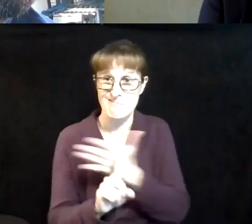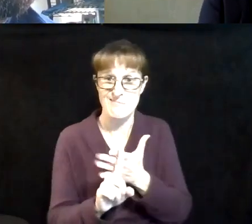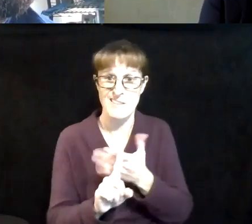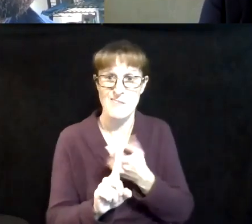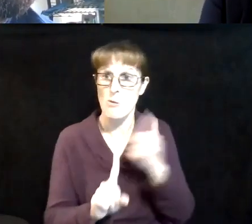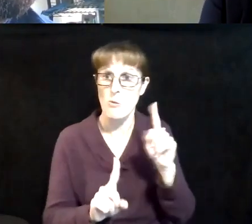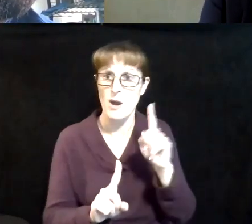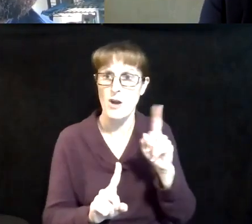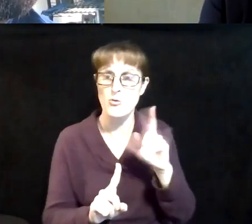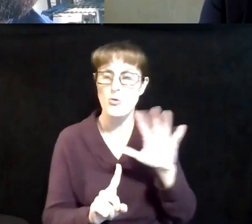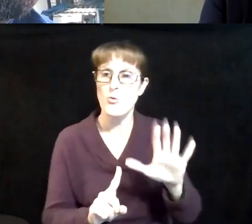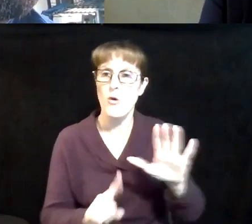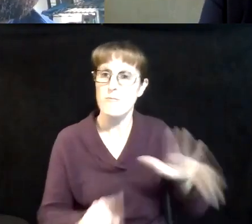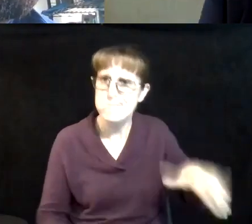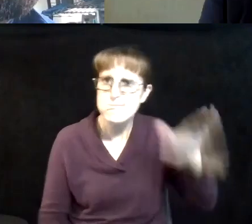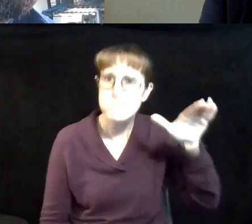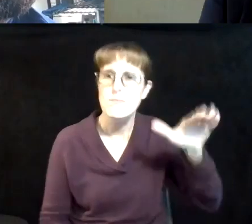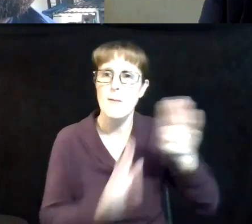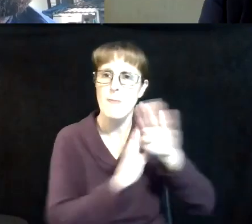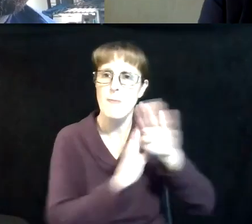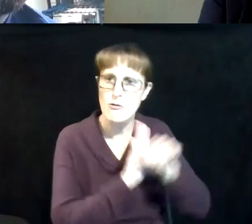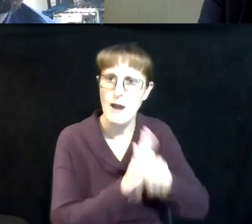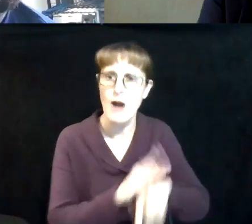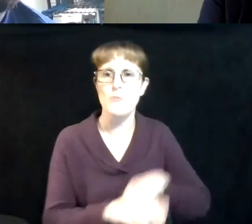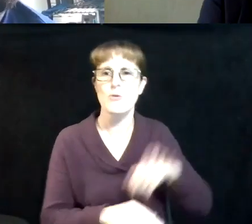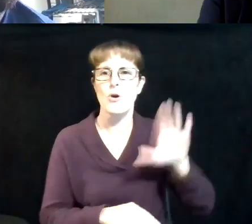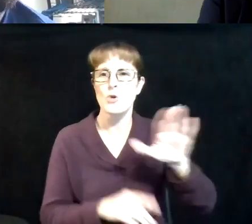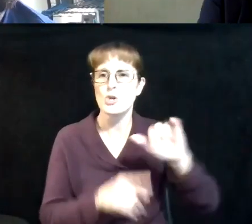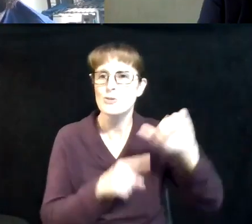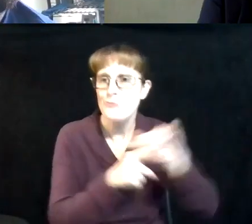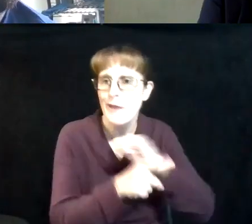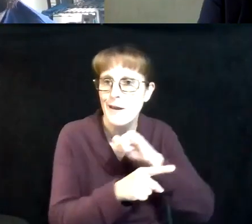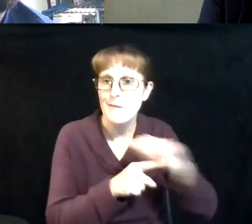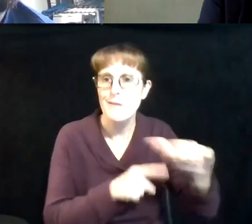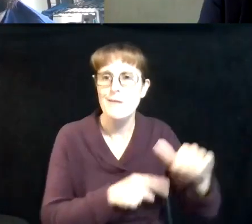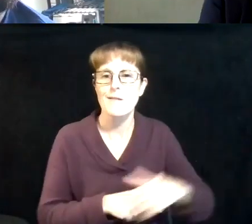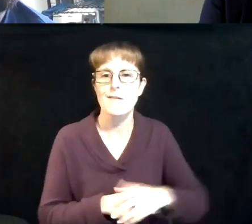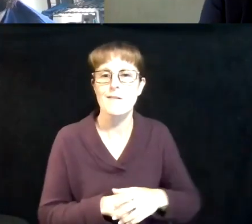It's your training. It's your peers.